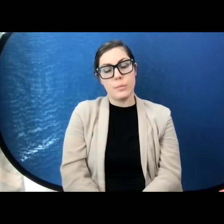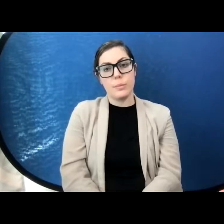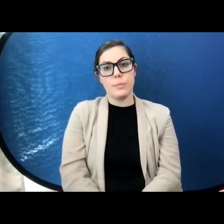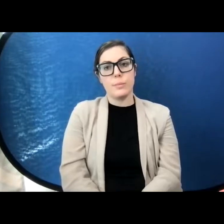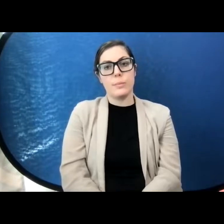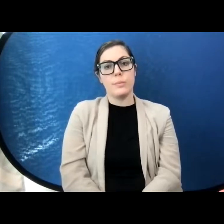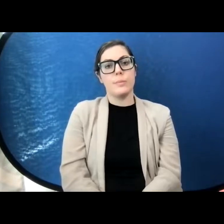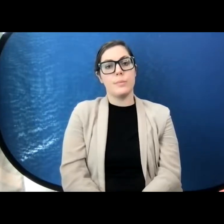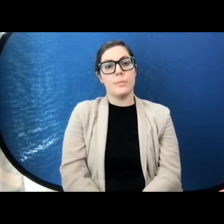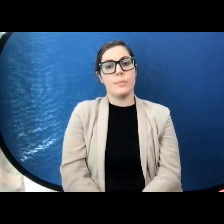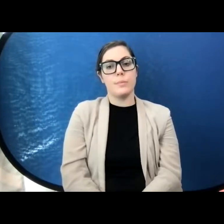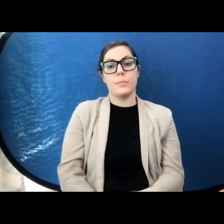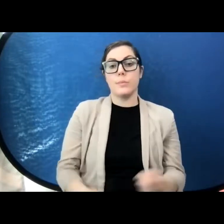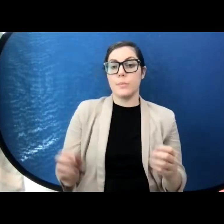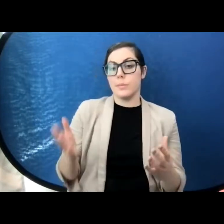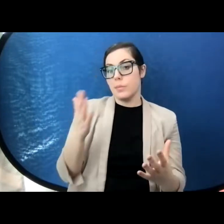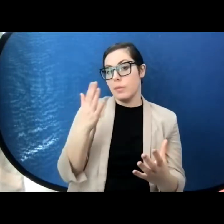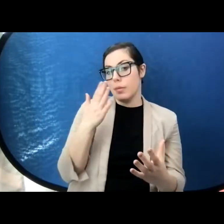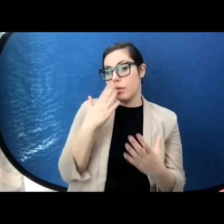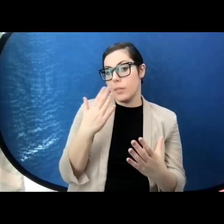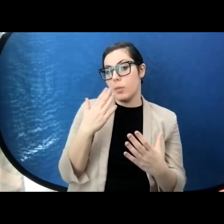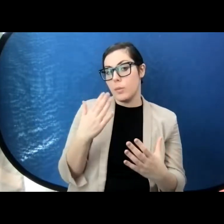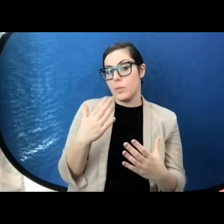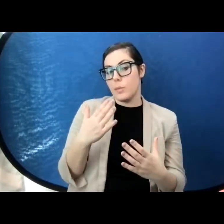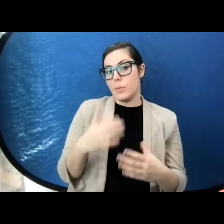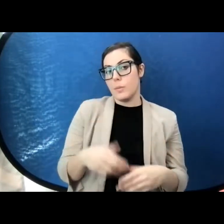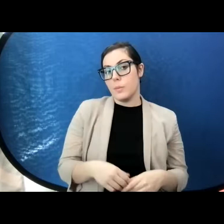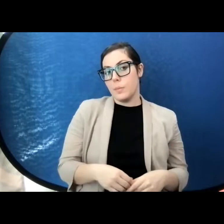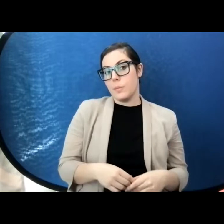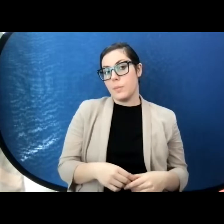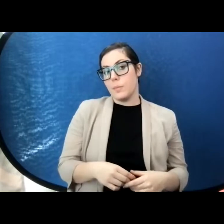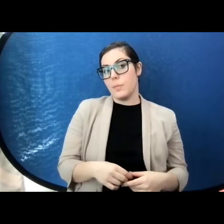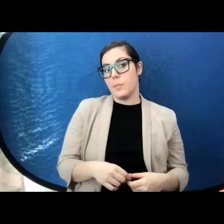Thank you.